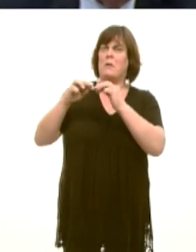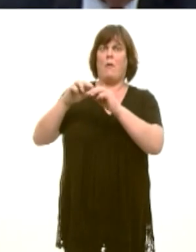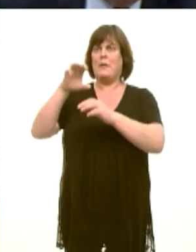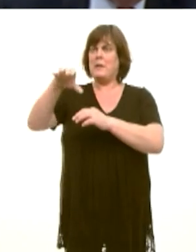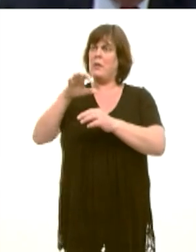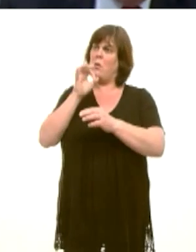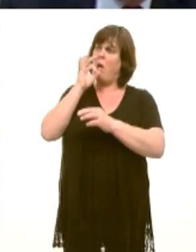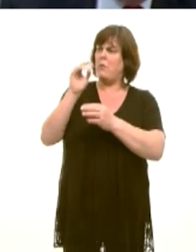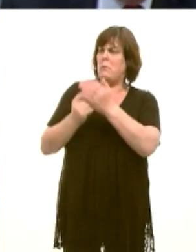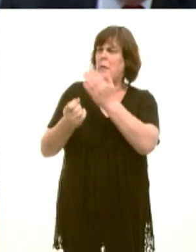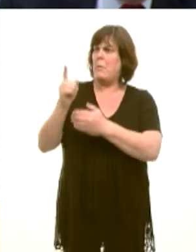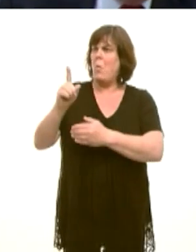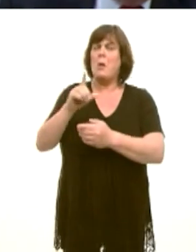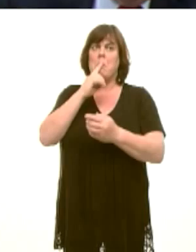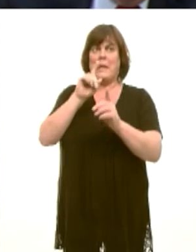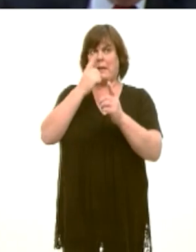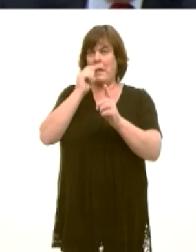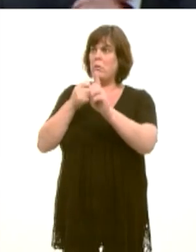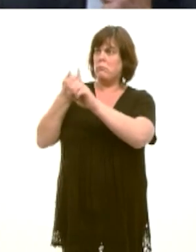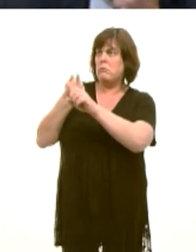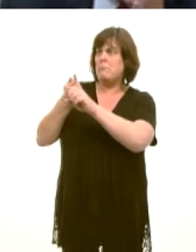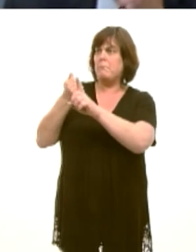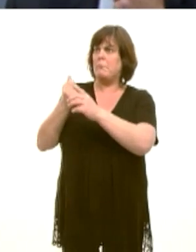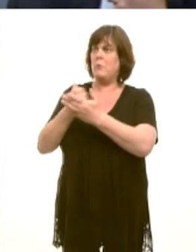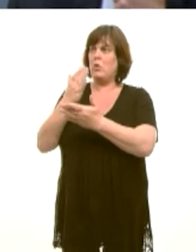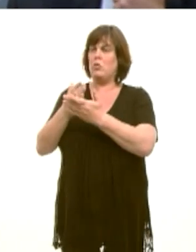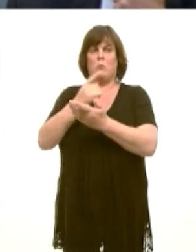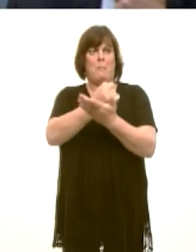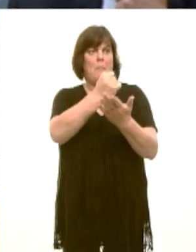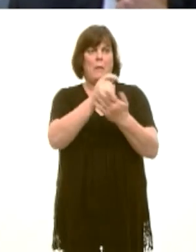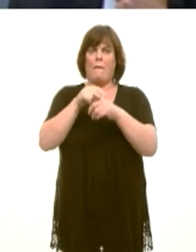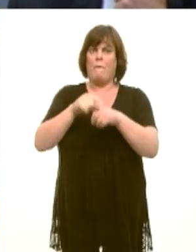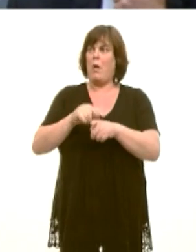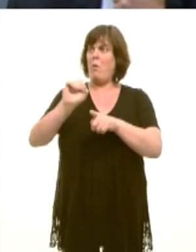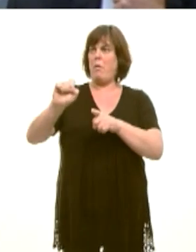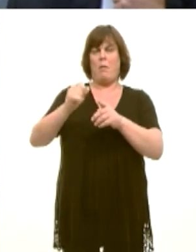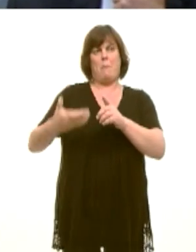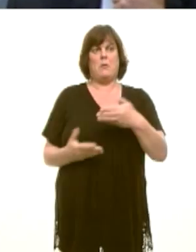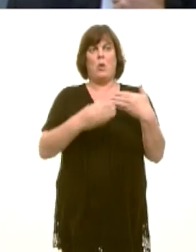can to ensure banks follow the code that was designed under the last Westminster Government